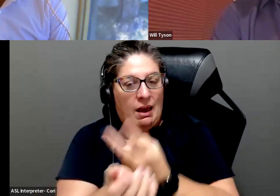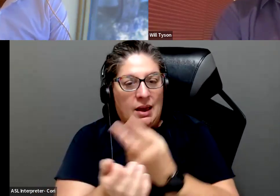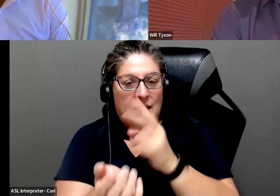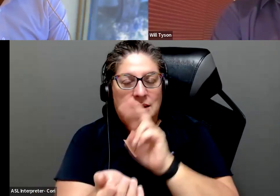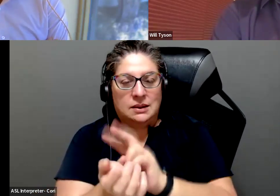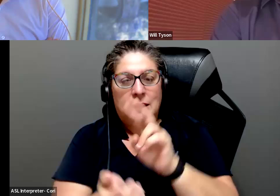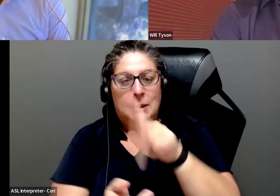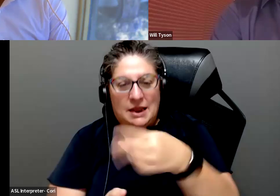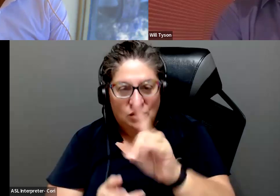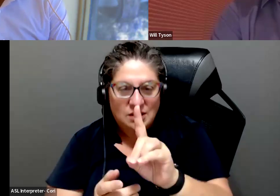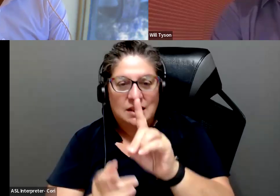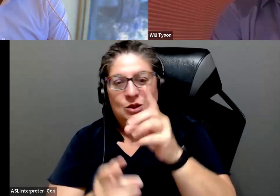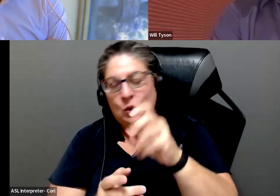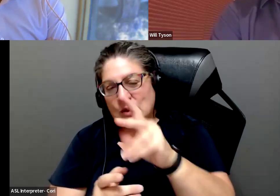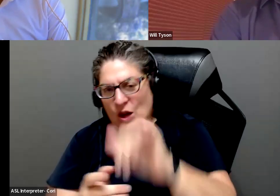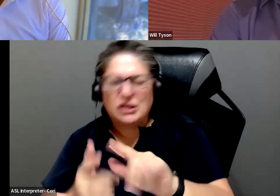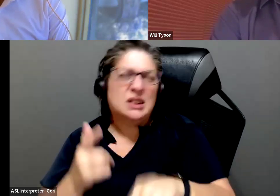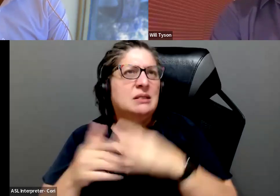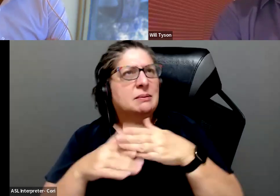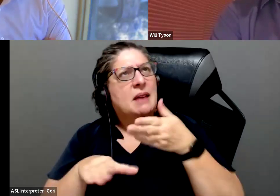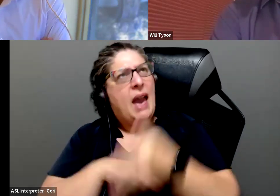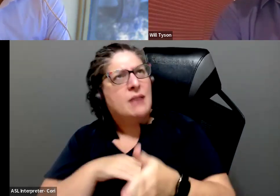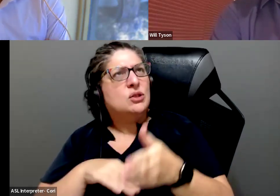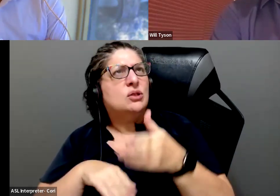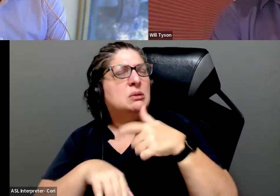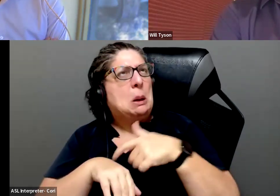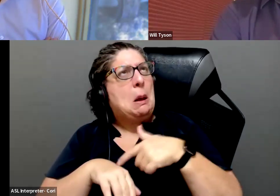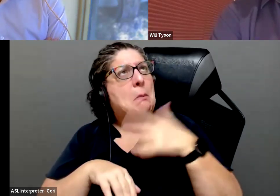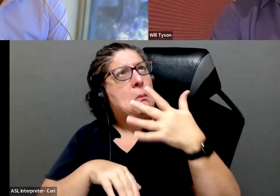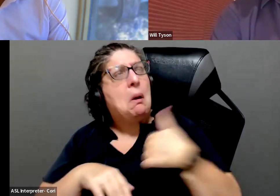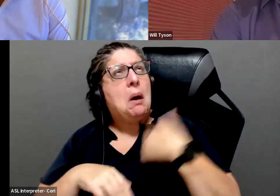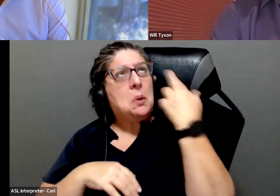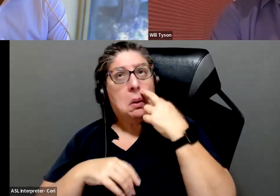And I was motivated, after a time I realized kind of the lightbulb clicked on.